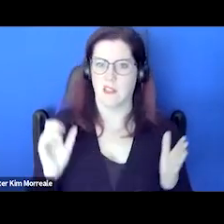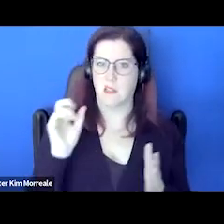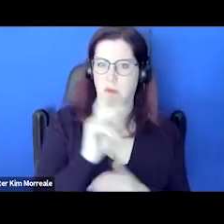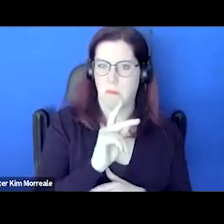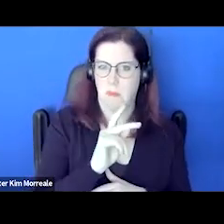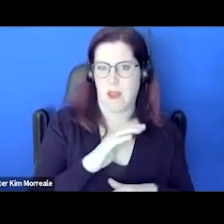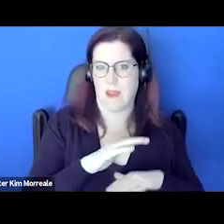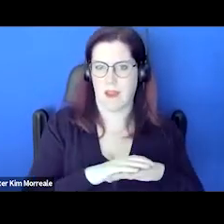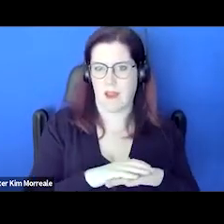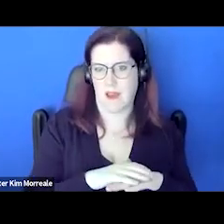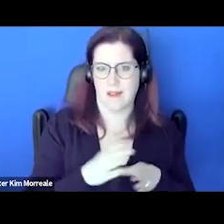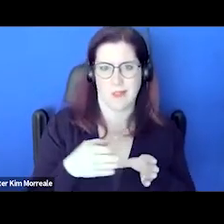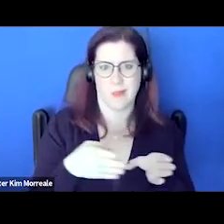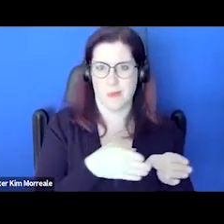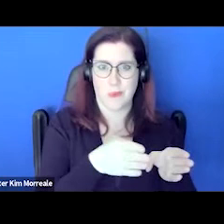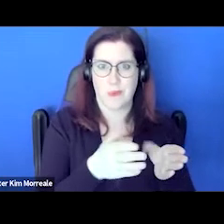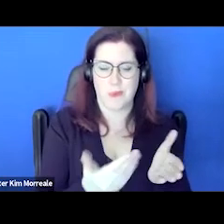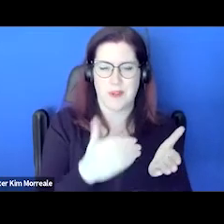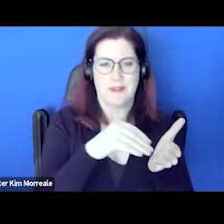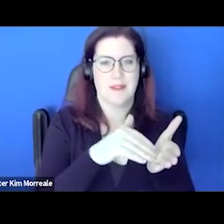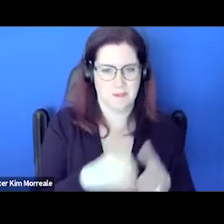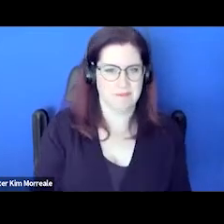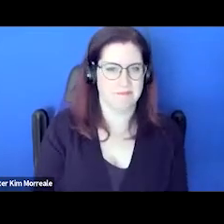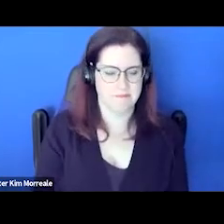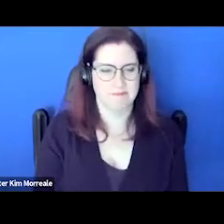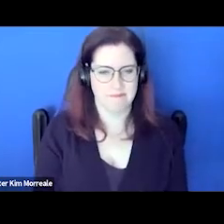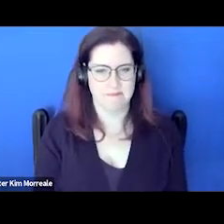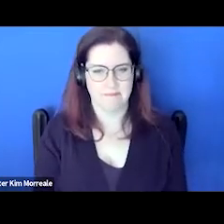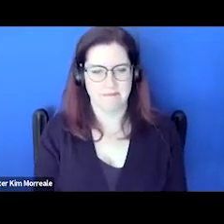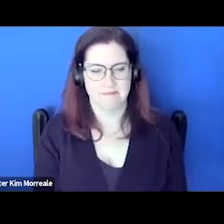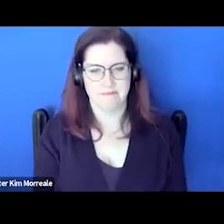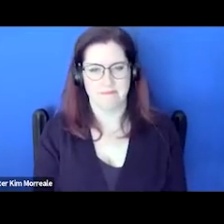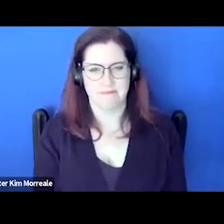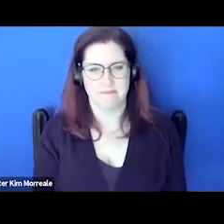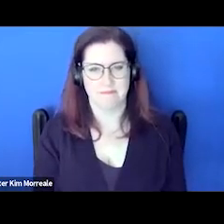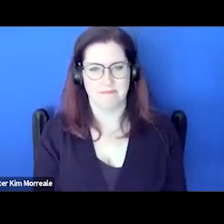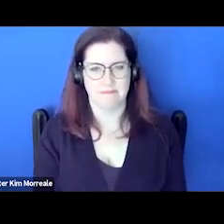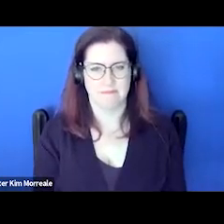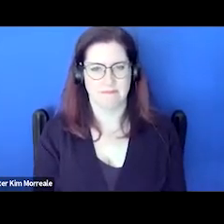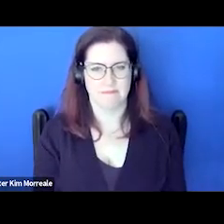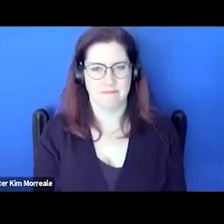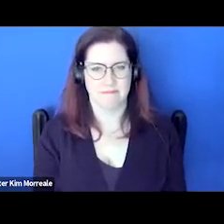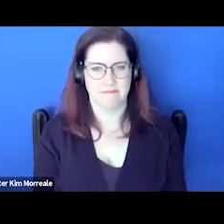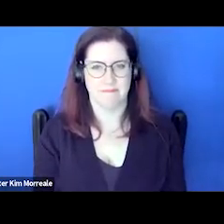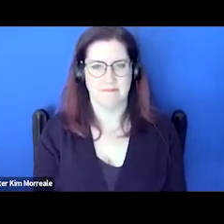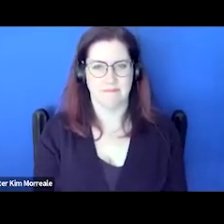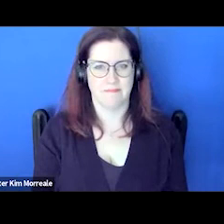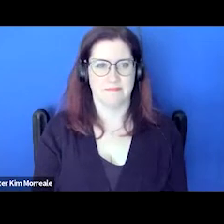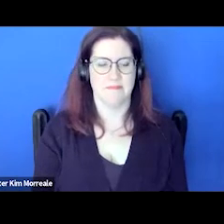getting her back on her road, getting her back on her path. So this next slide is really important